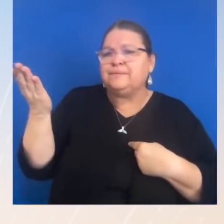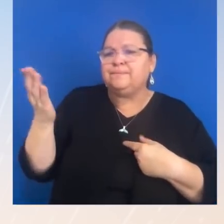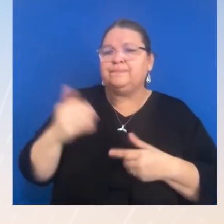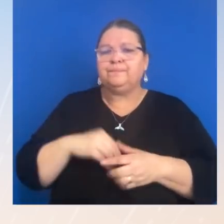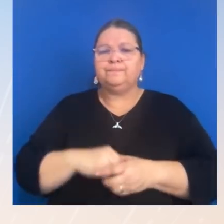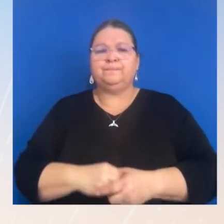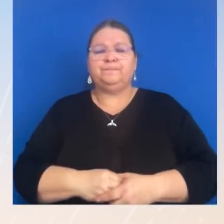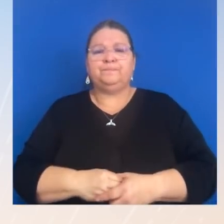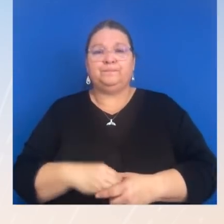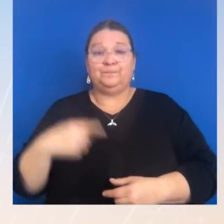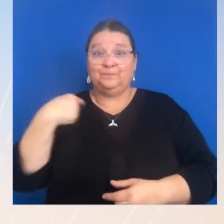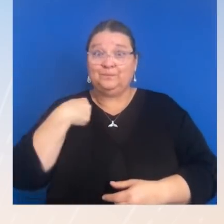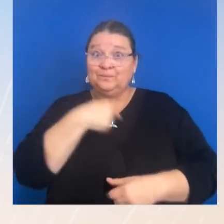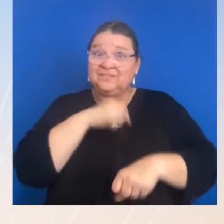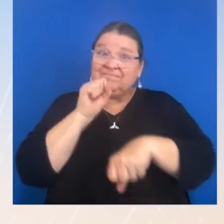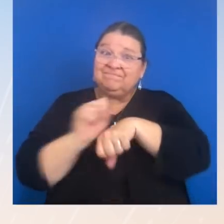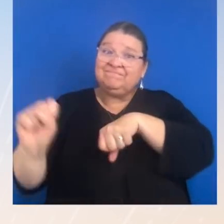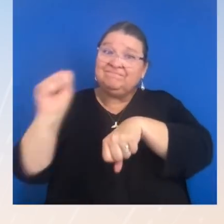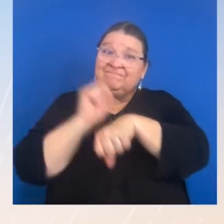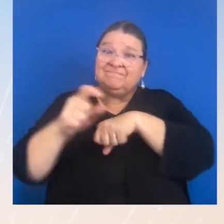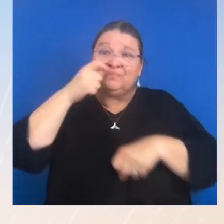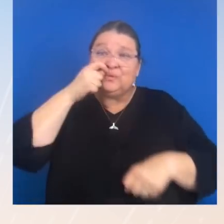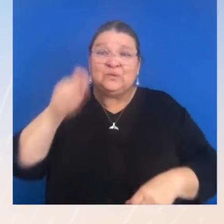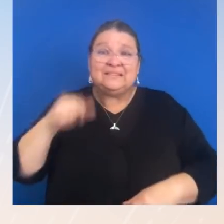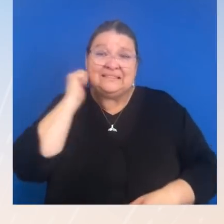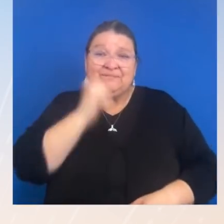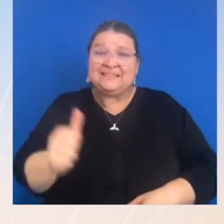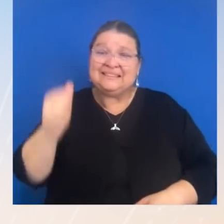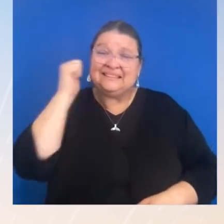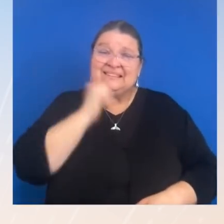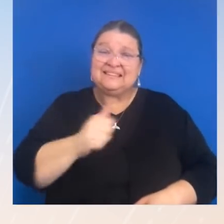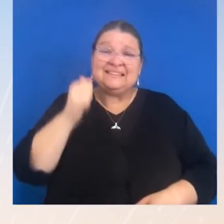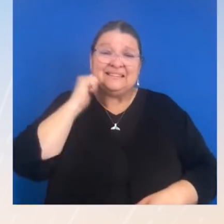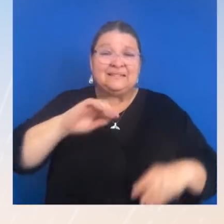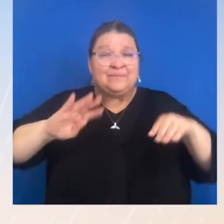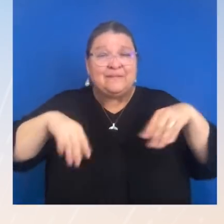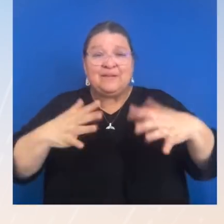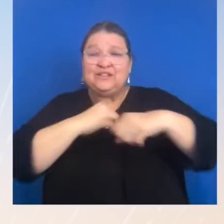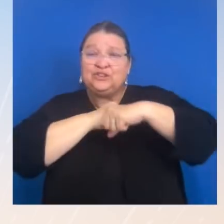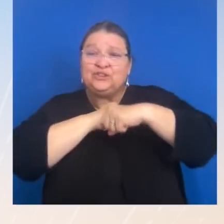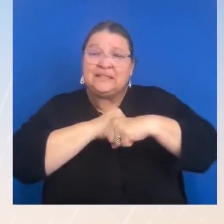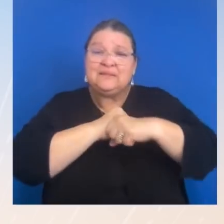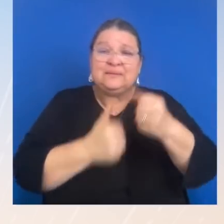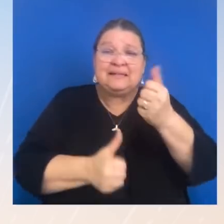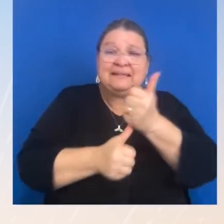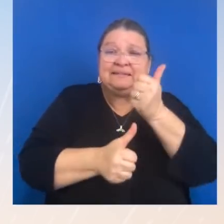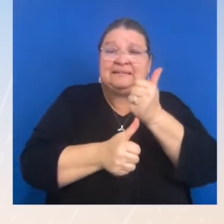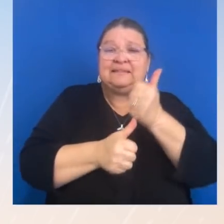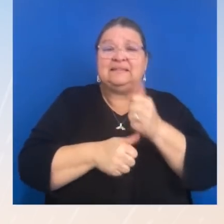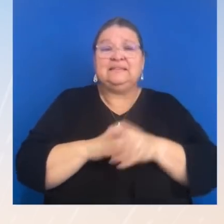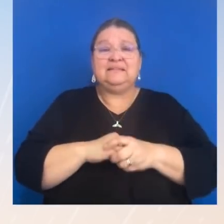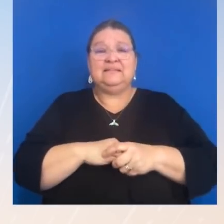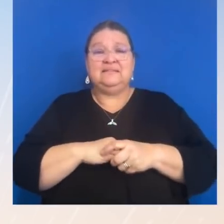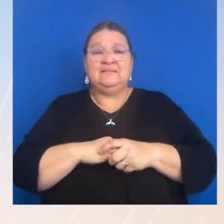We have been -- we have provided more security assistance, more humanitarian assistance than any country in the world. And there wouldn't be the unity of financial sanctions